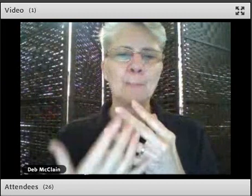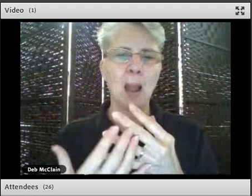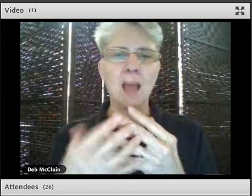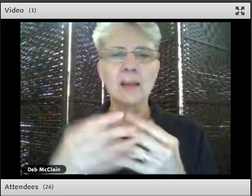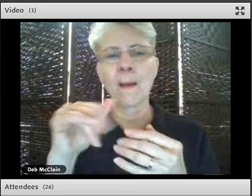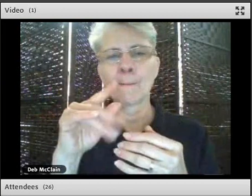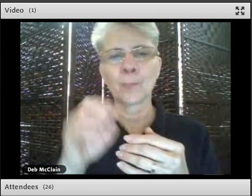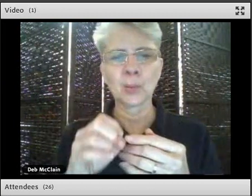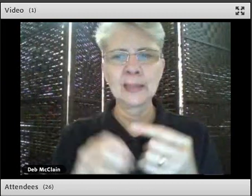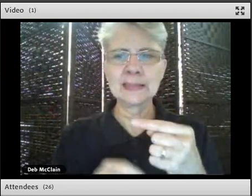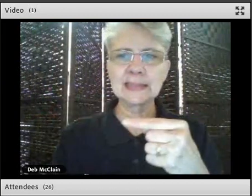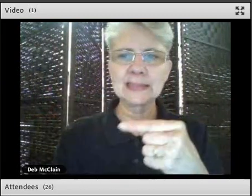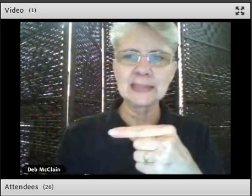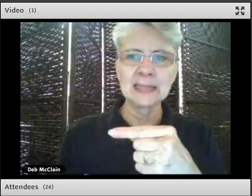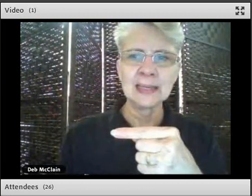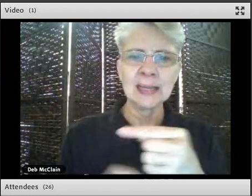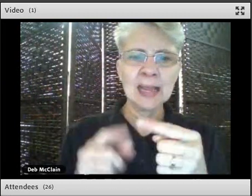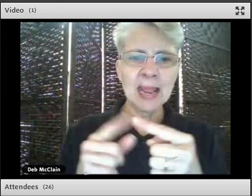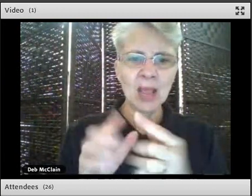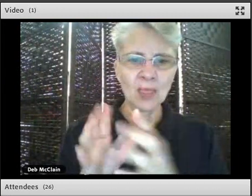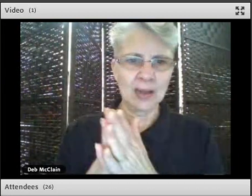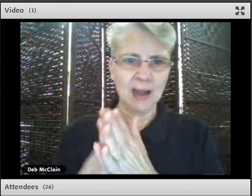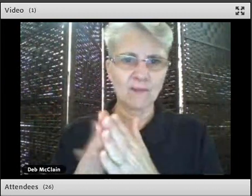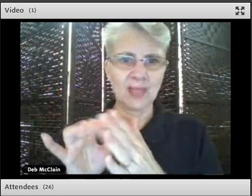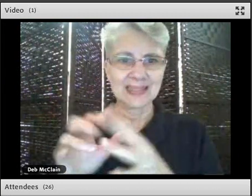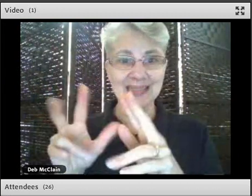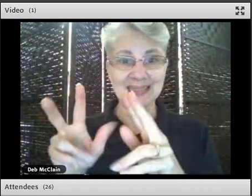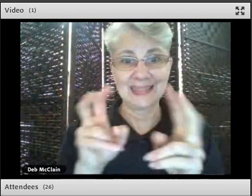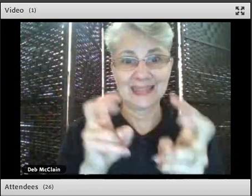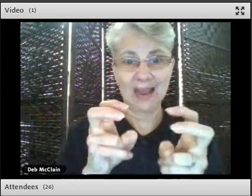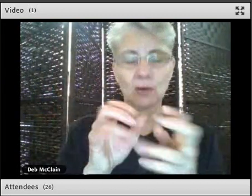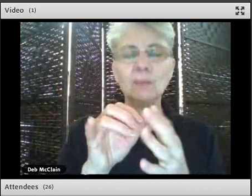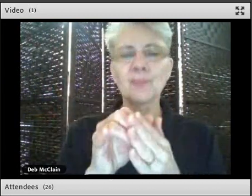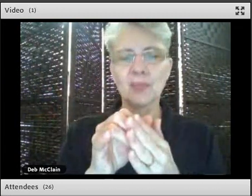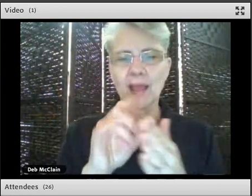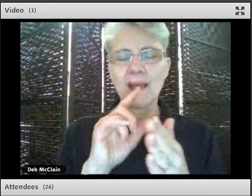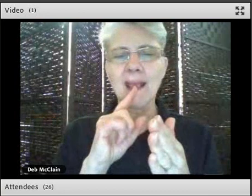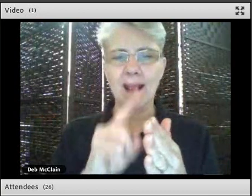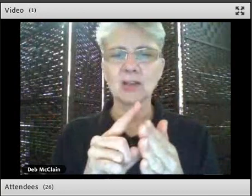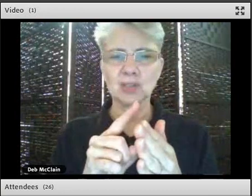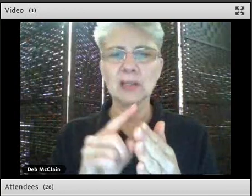and thus it actually gets capitalized. You would have to read it to know that,